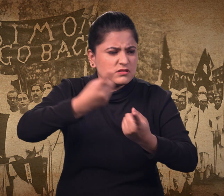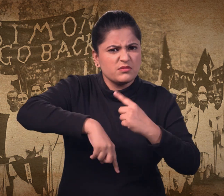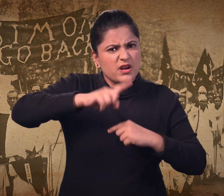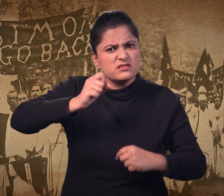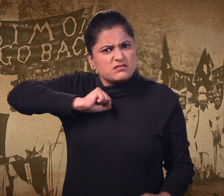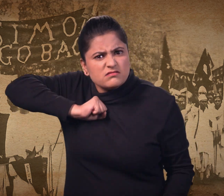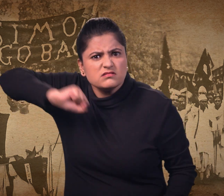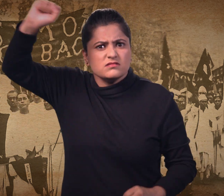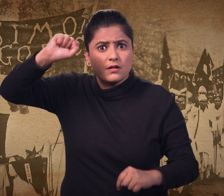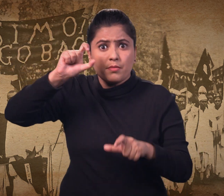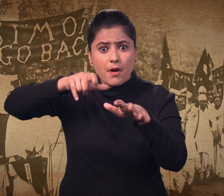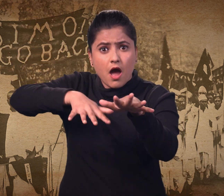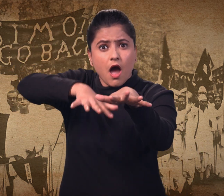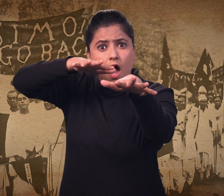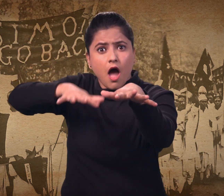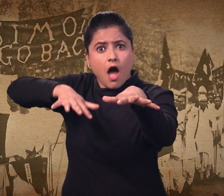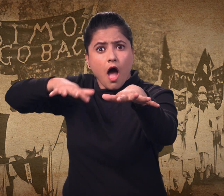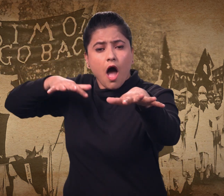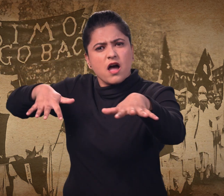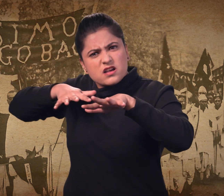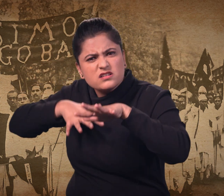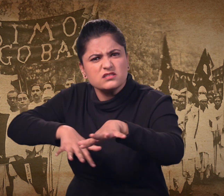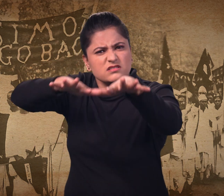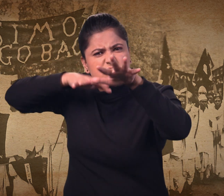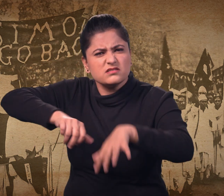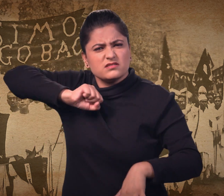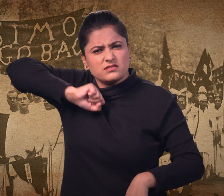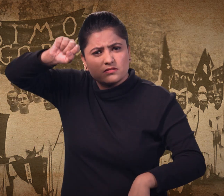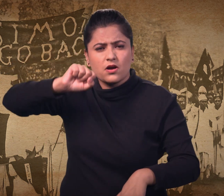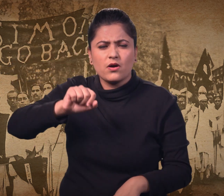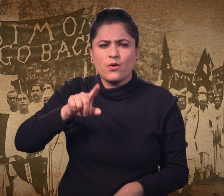People decided to protest.